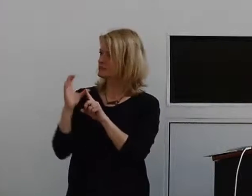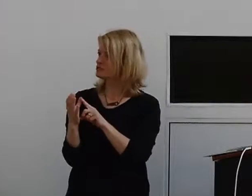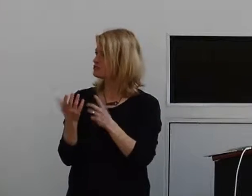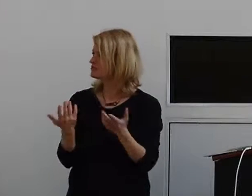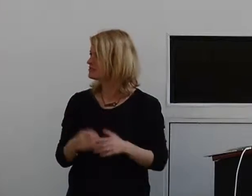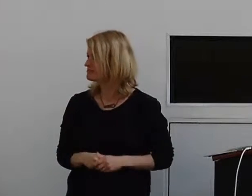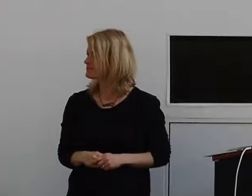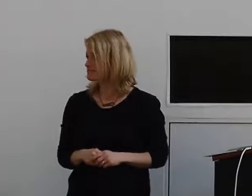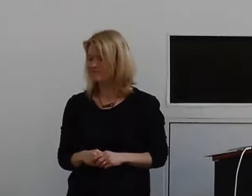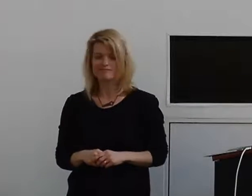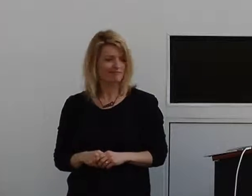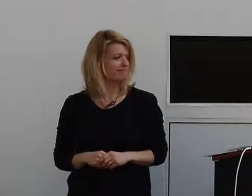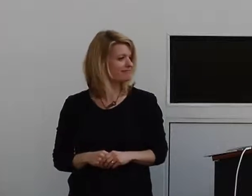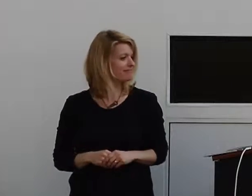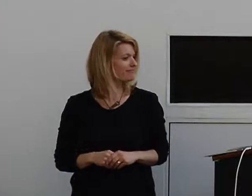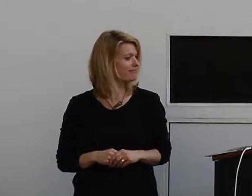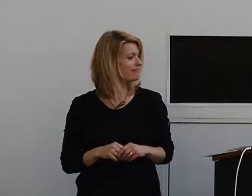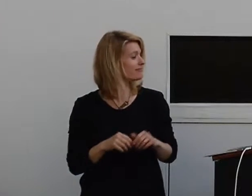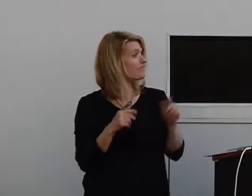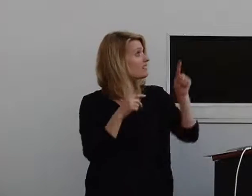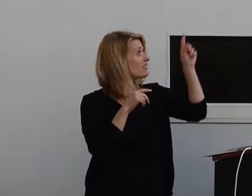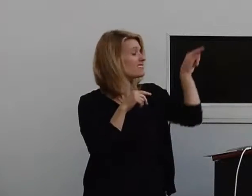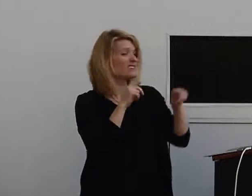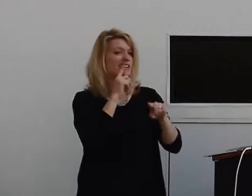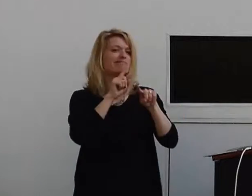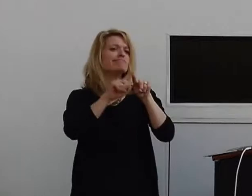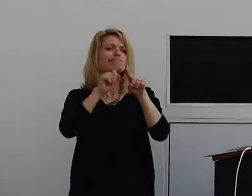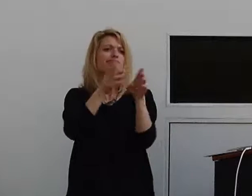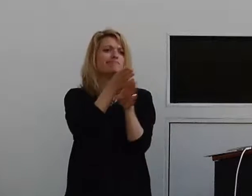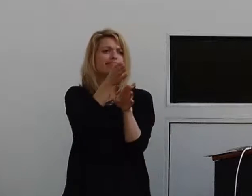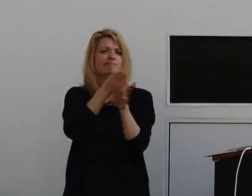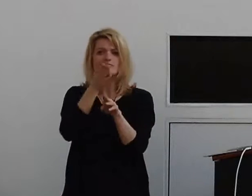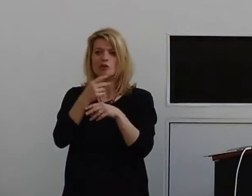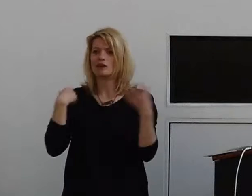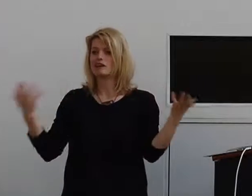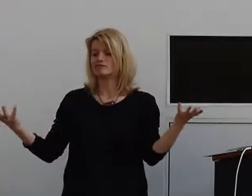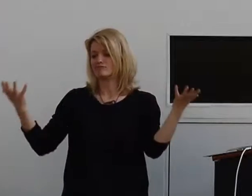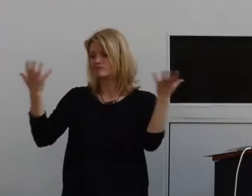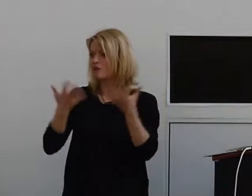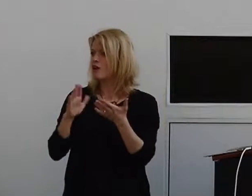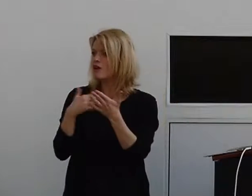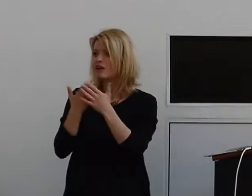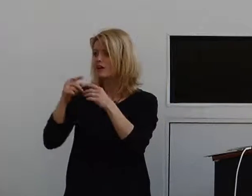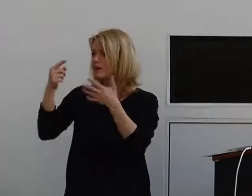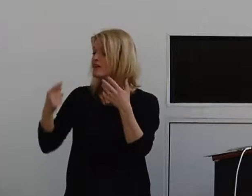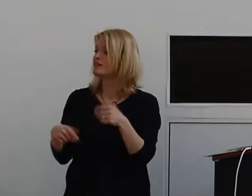We all come from different backgrounds.